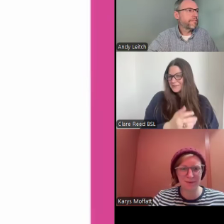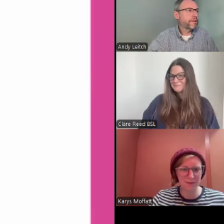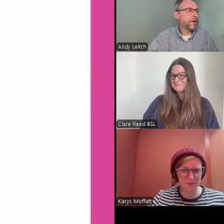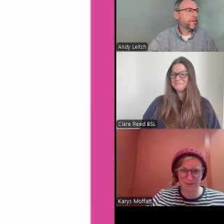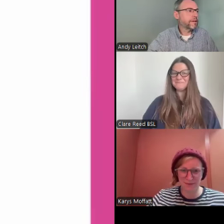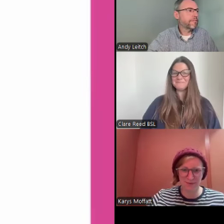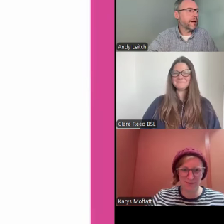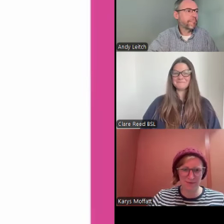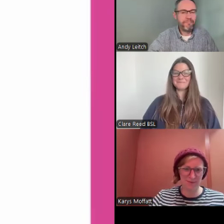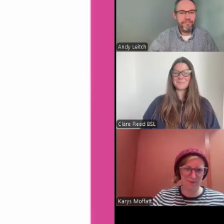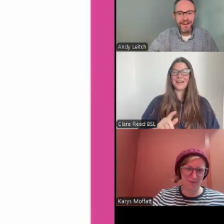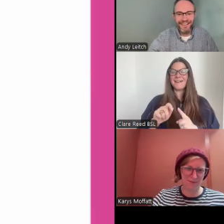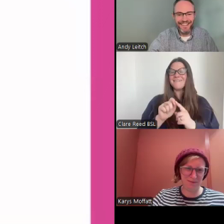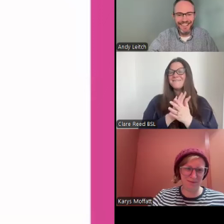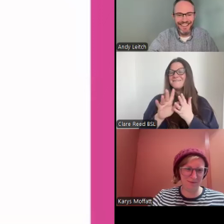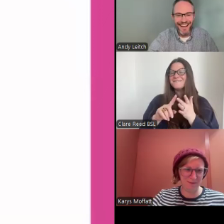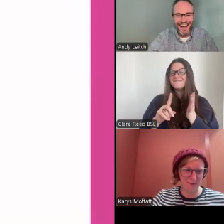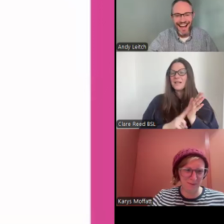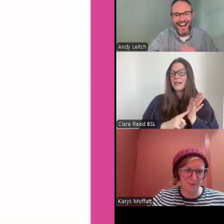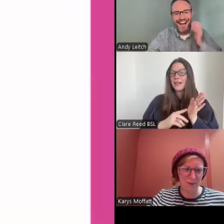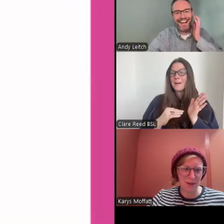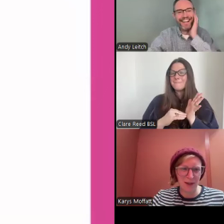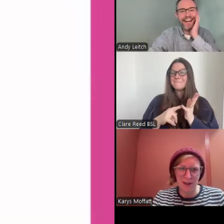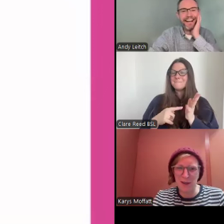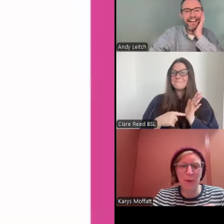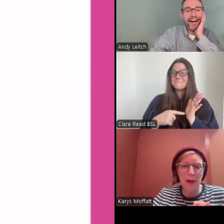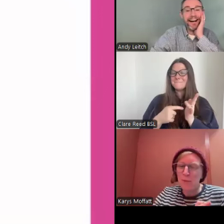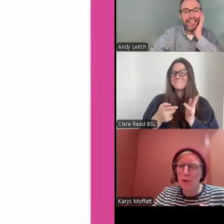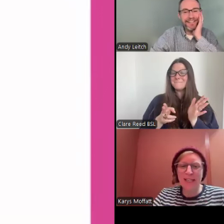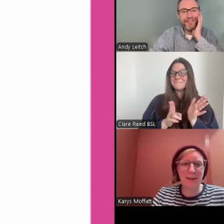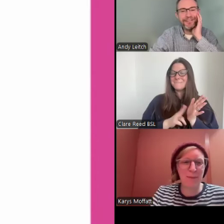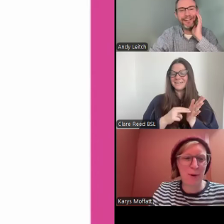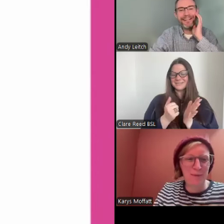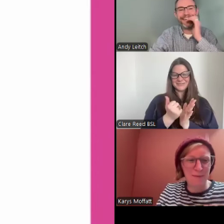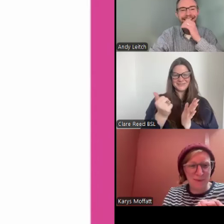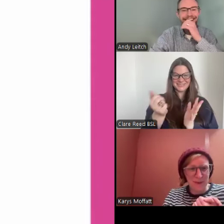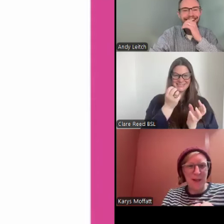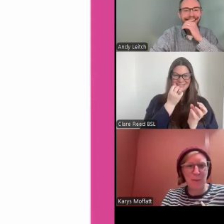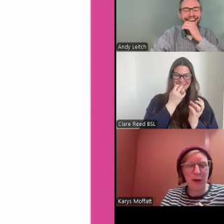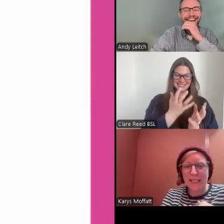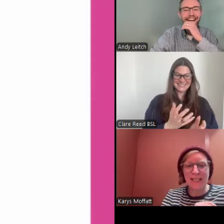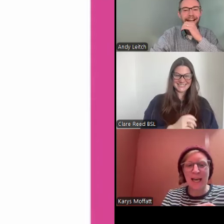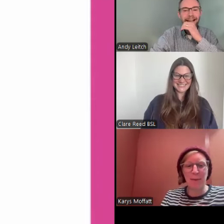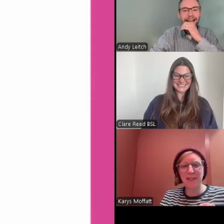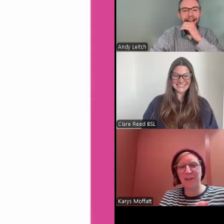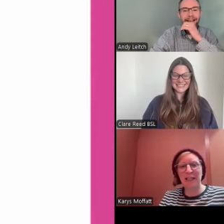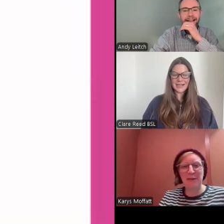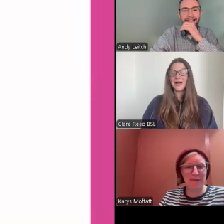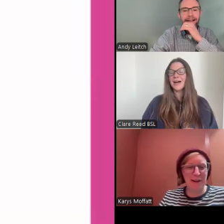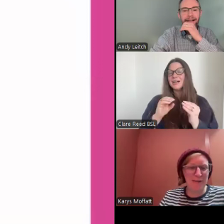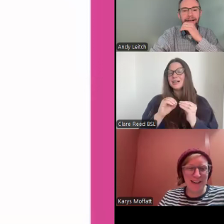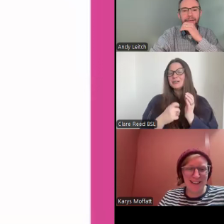Phil Mutton, love that. Guy, short and sweet. Brandy Snap is currently my favorite.